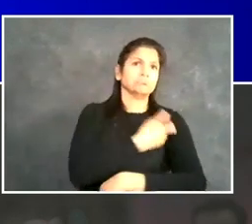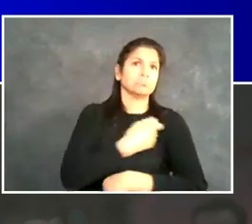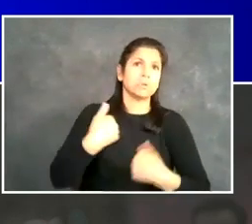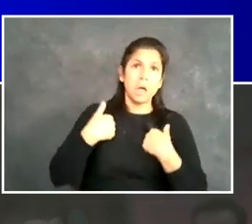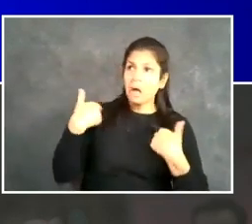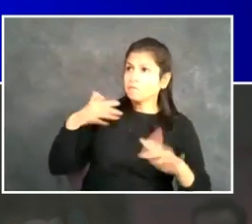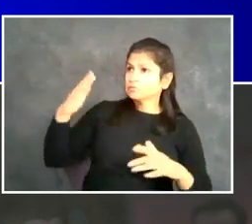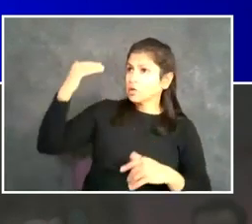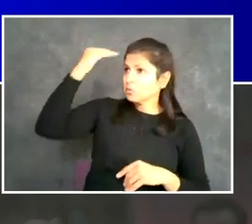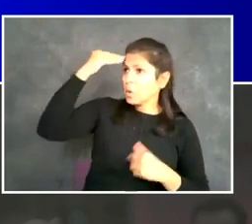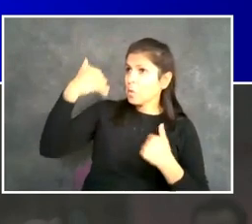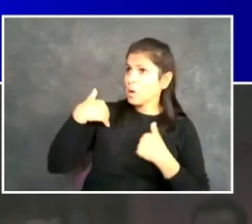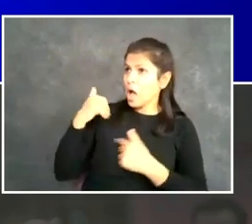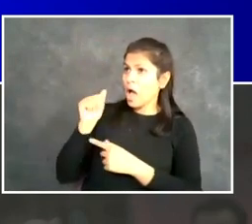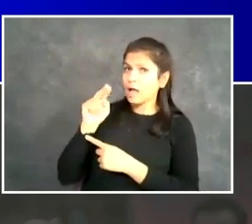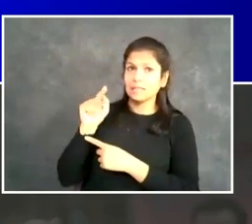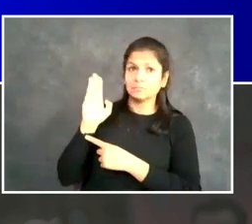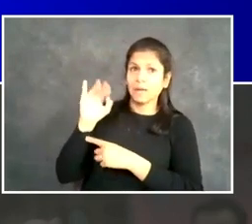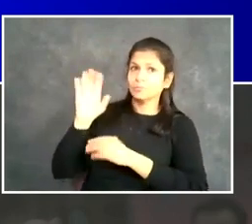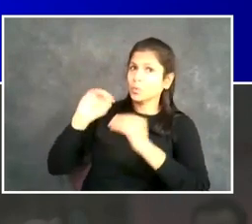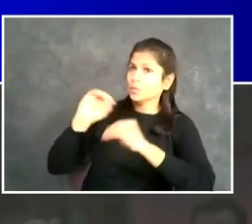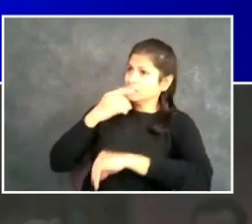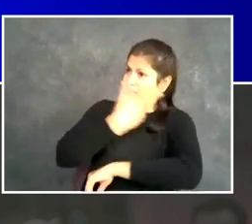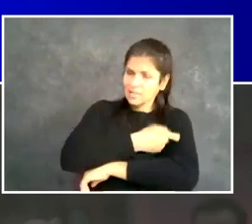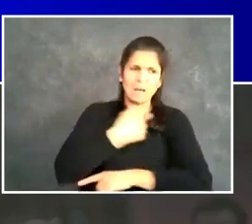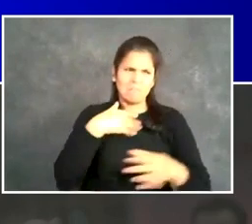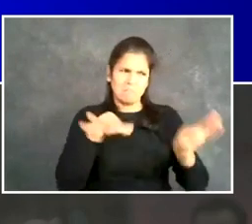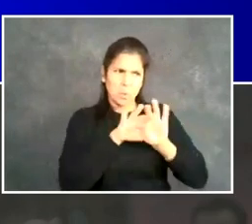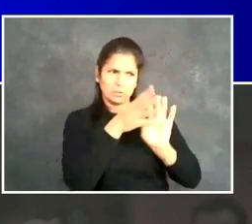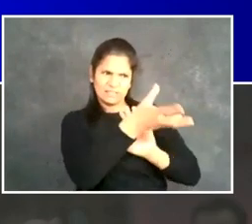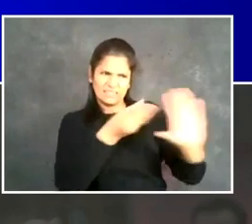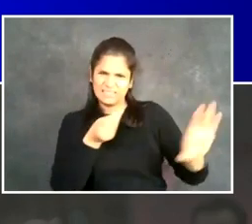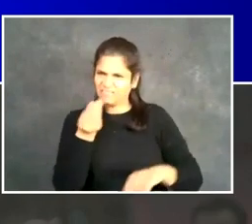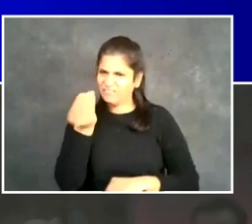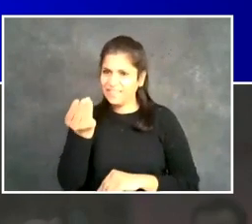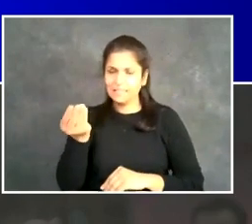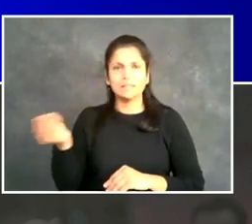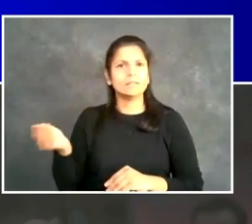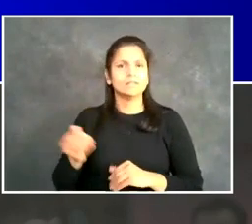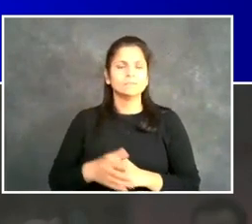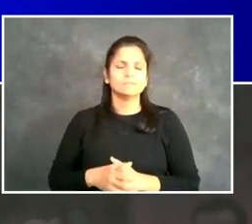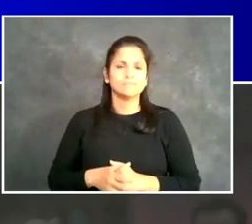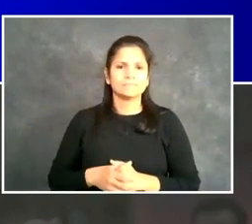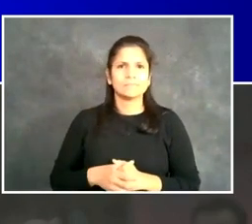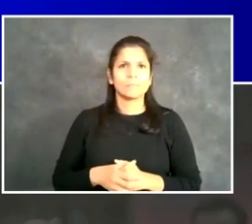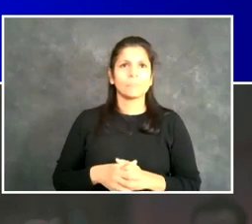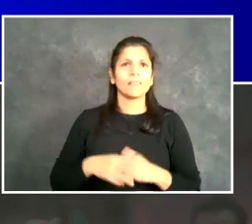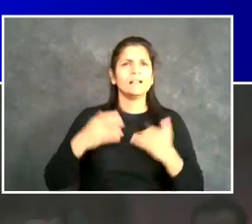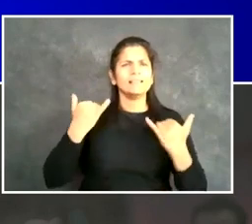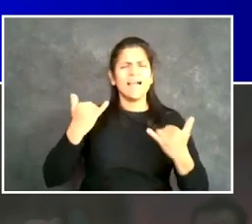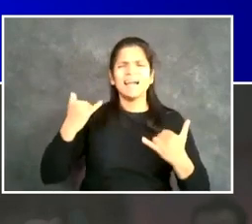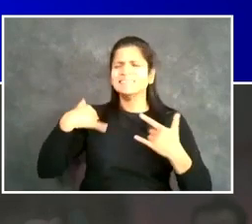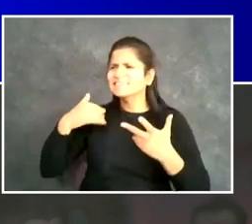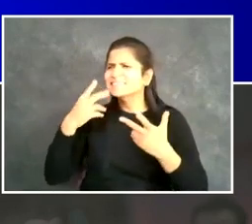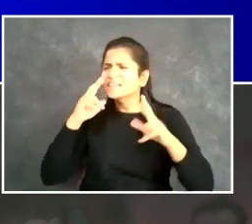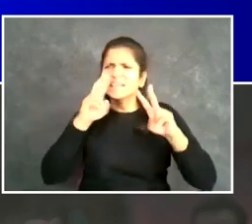CORONAVIRUS. FIGURE OUT THE BEST WAYS TO FIGHT BACK. ONE DAY, THERE WILL BE A VACCINE. ONE DAY THERE WILL BE A CURE.